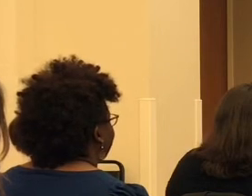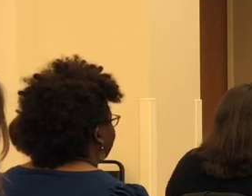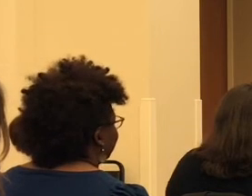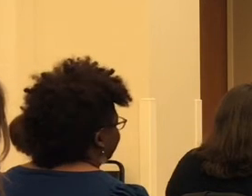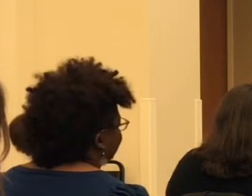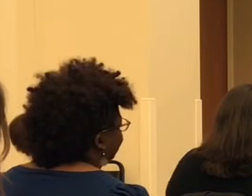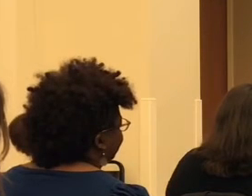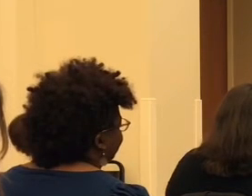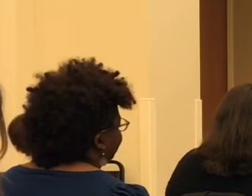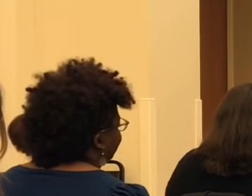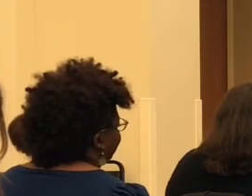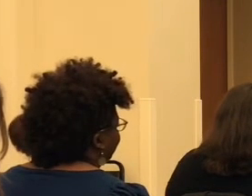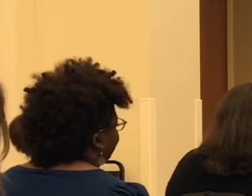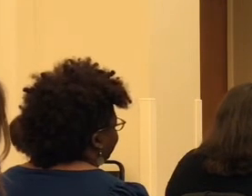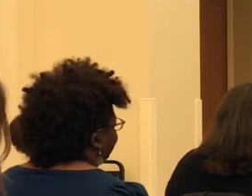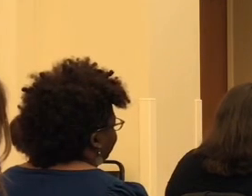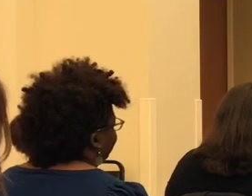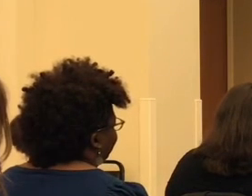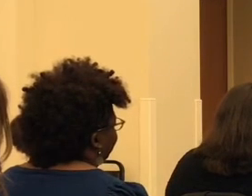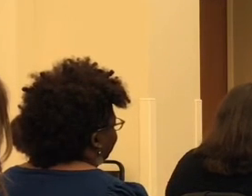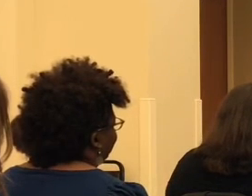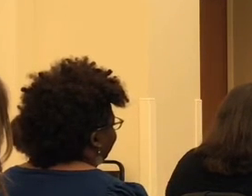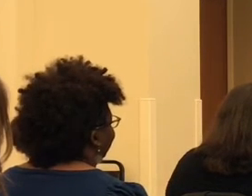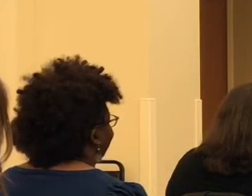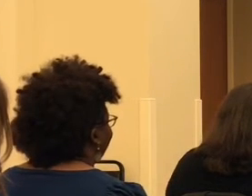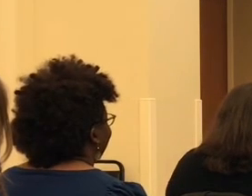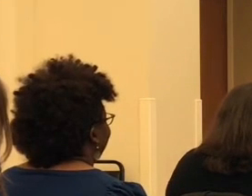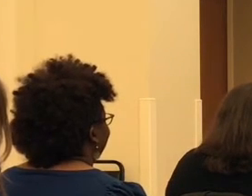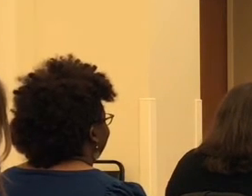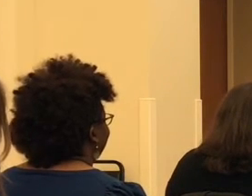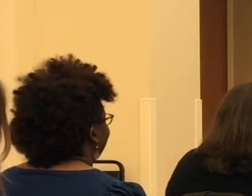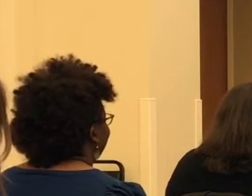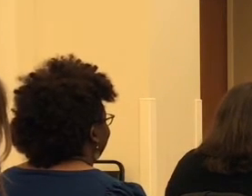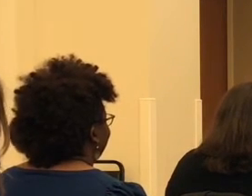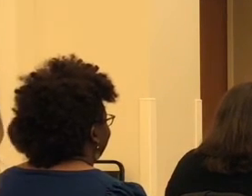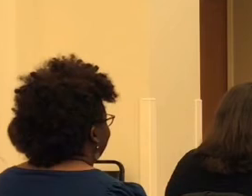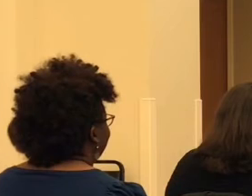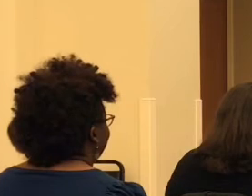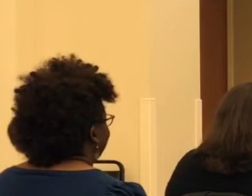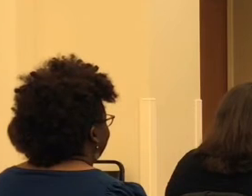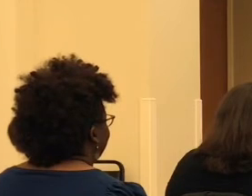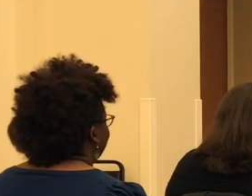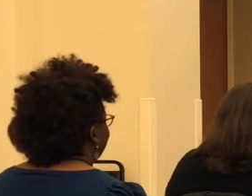You can do sound like this if it's loud It's a larger sign as opposed to a smaller sign if it's quiet